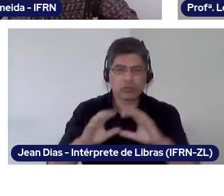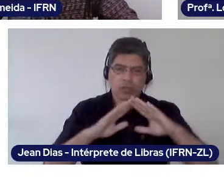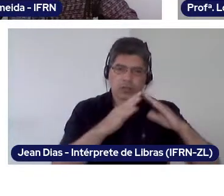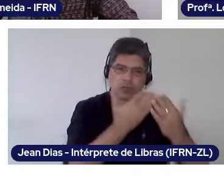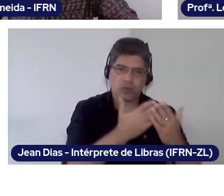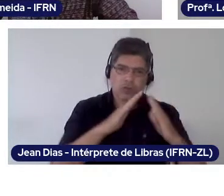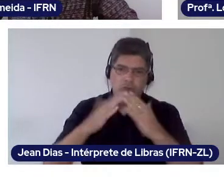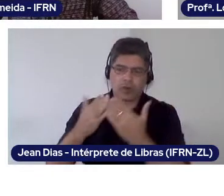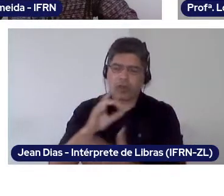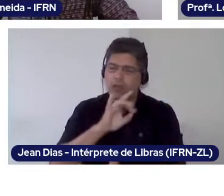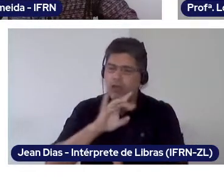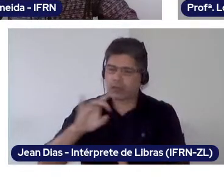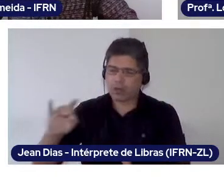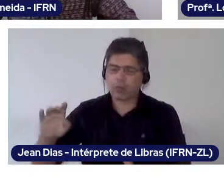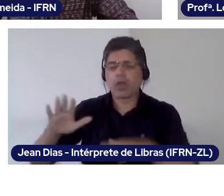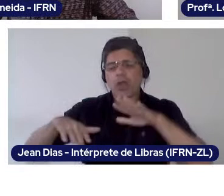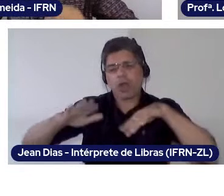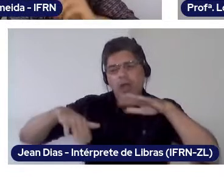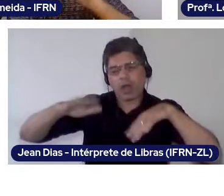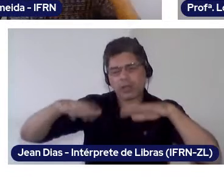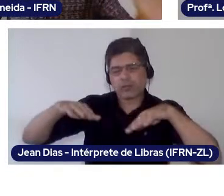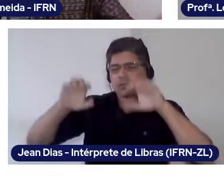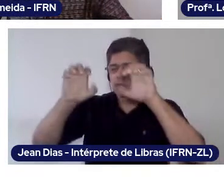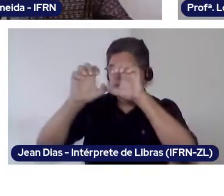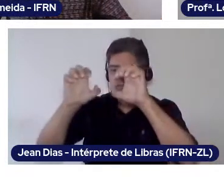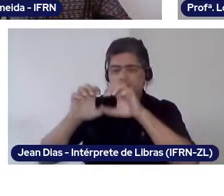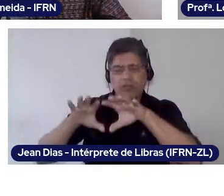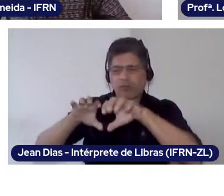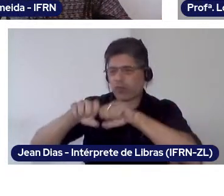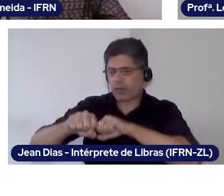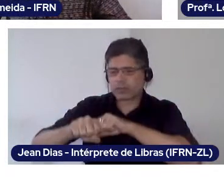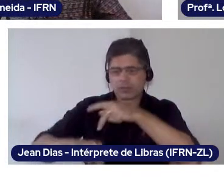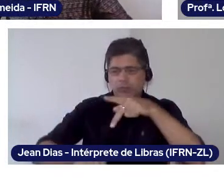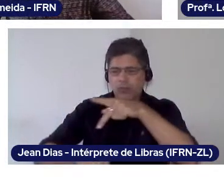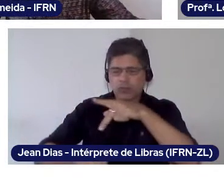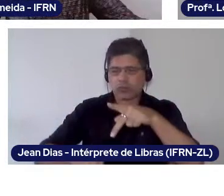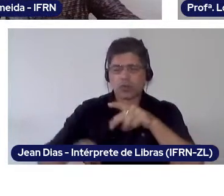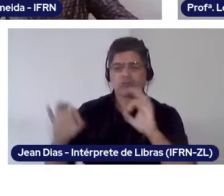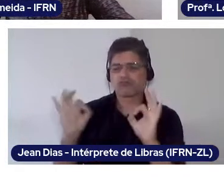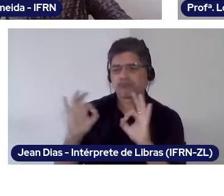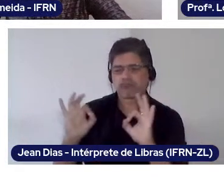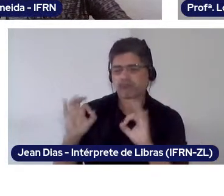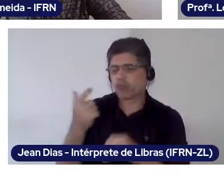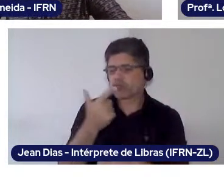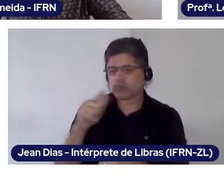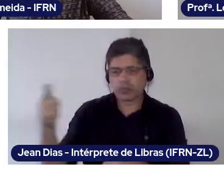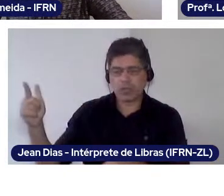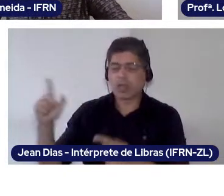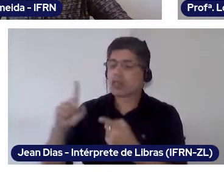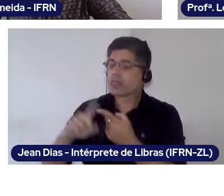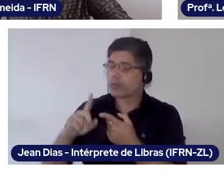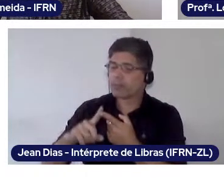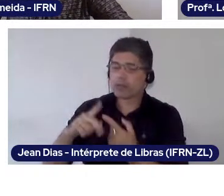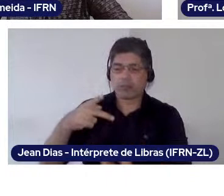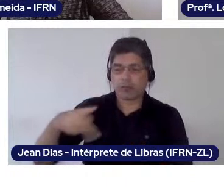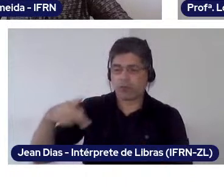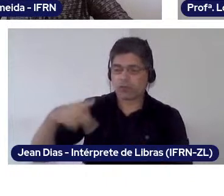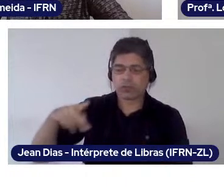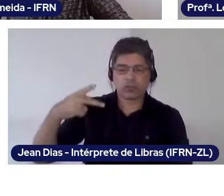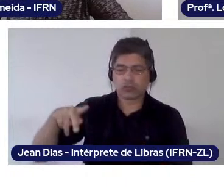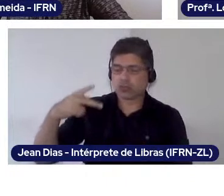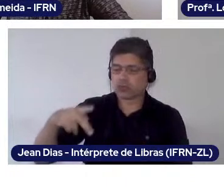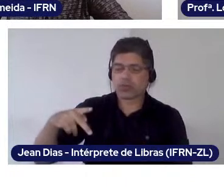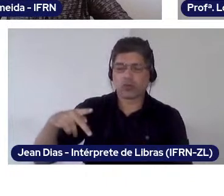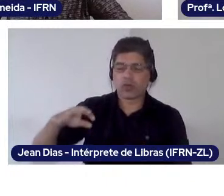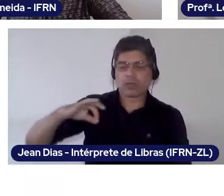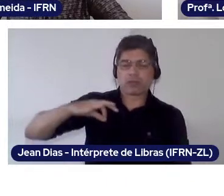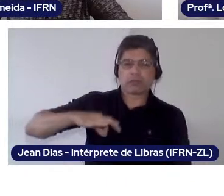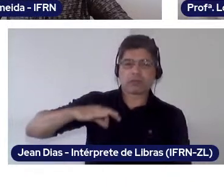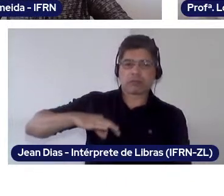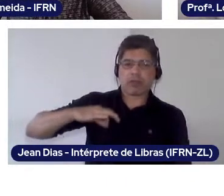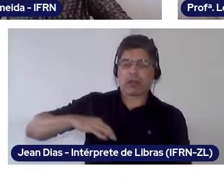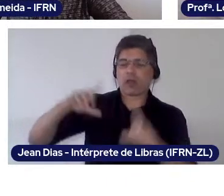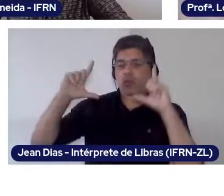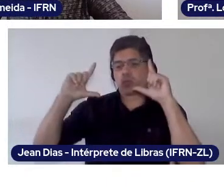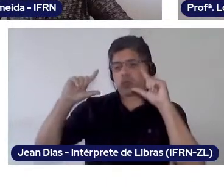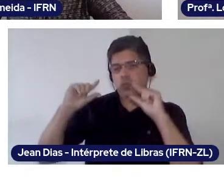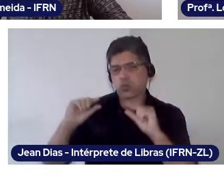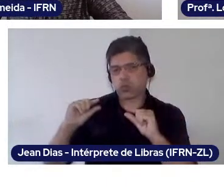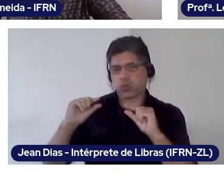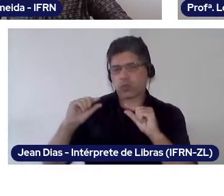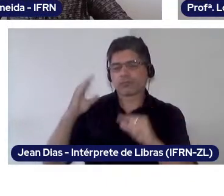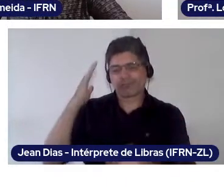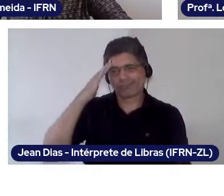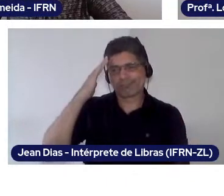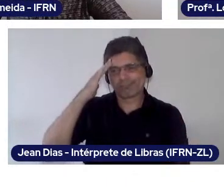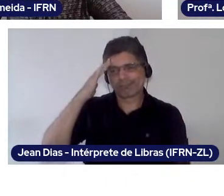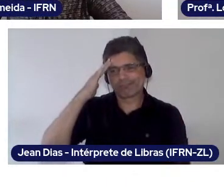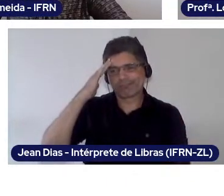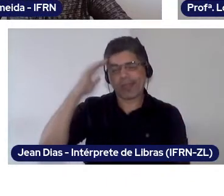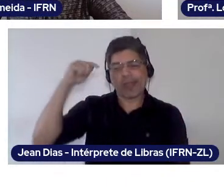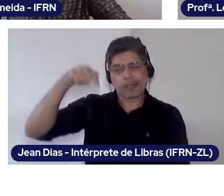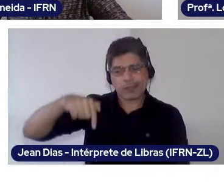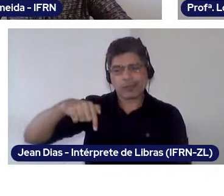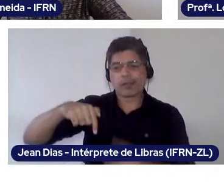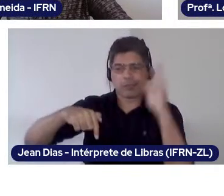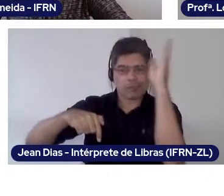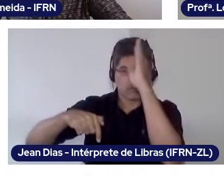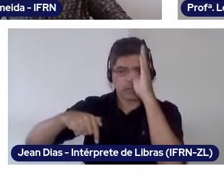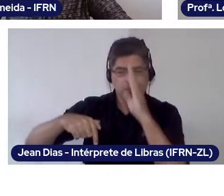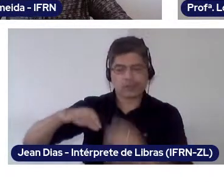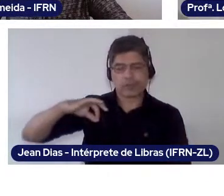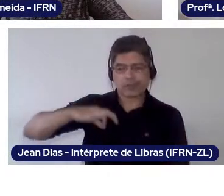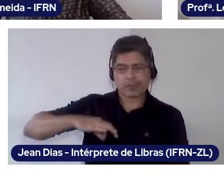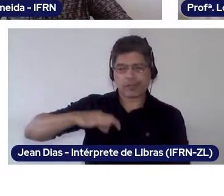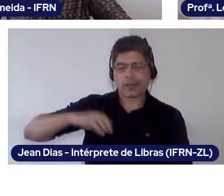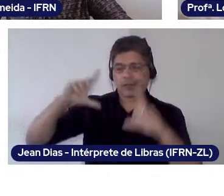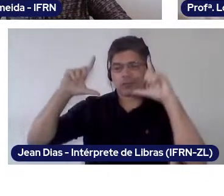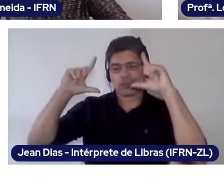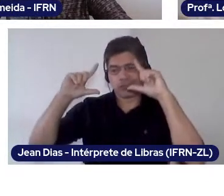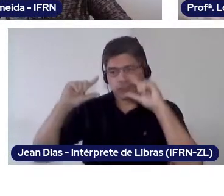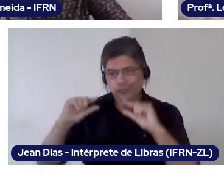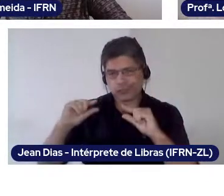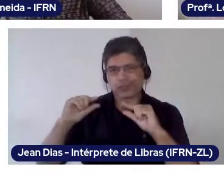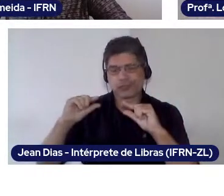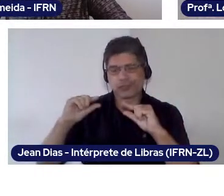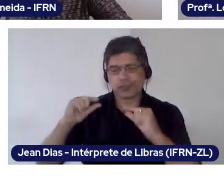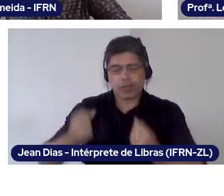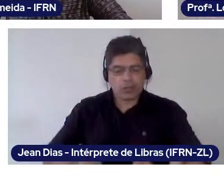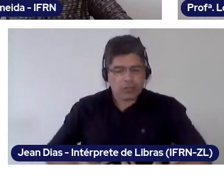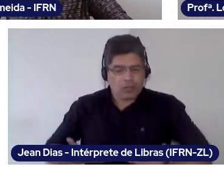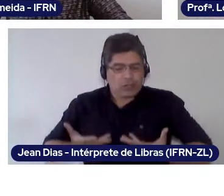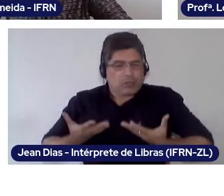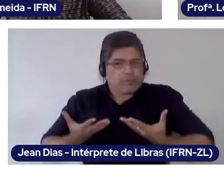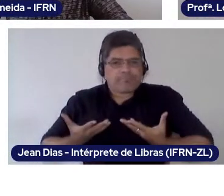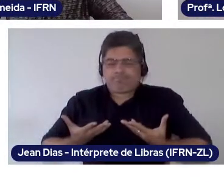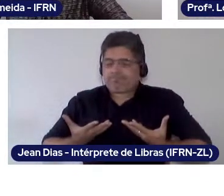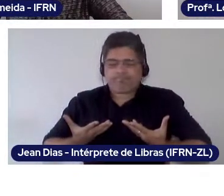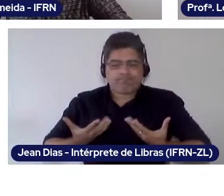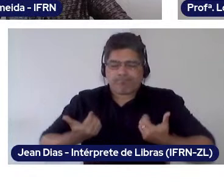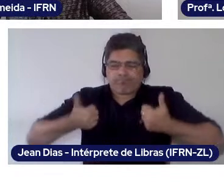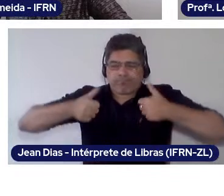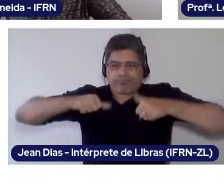and sometimes even of teacher's training. We know about economic hardships that teachers face, because our wages here in Brazil are extremely low. Ones that do not motivate these professionals in the practice of their roles